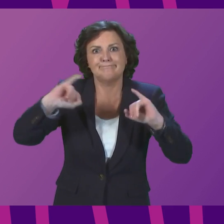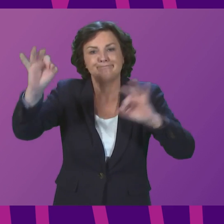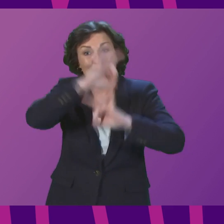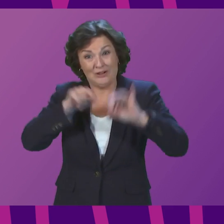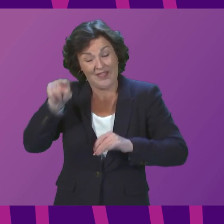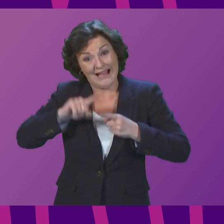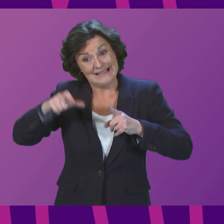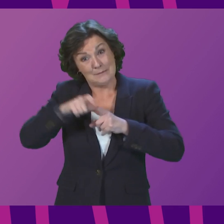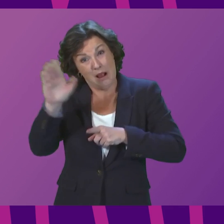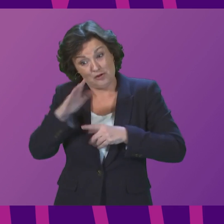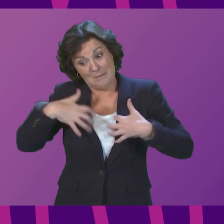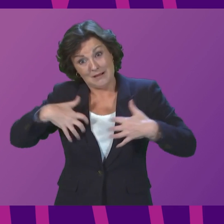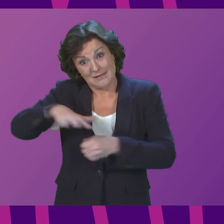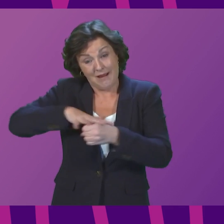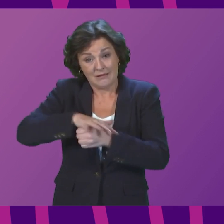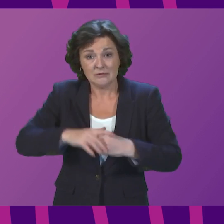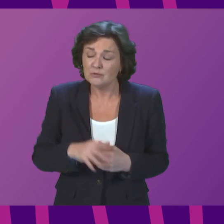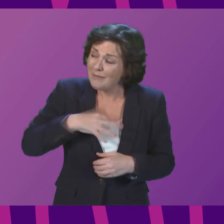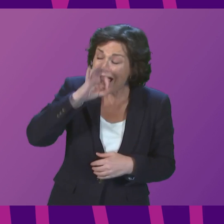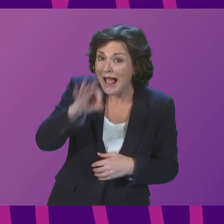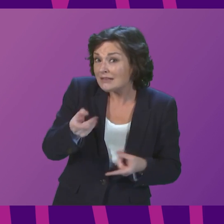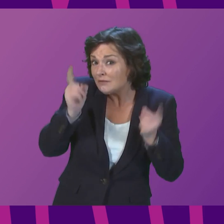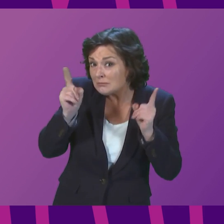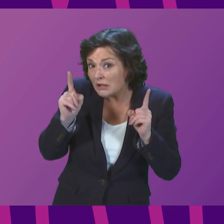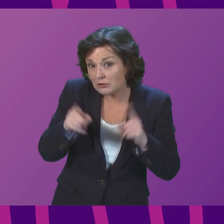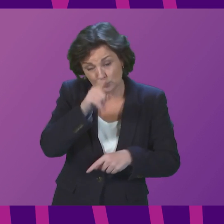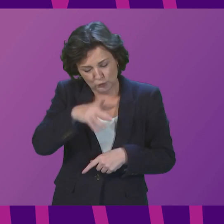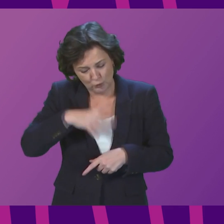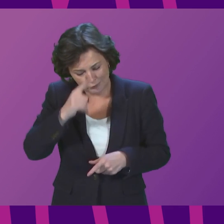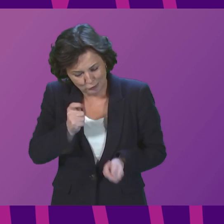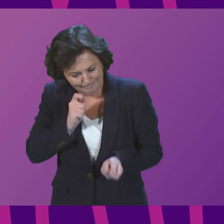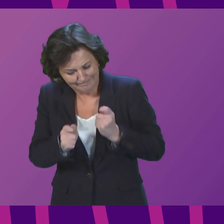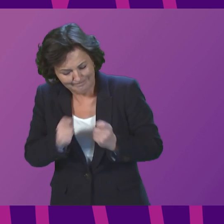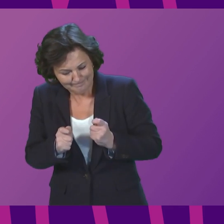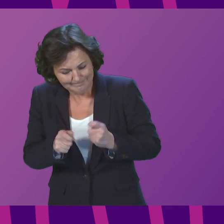areas while it considers whether to adapt air pollution limits to better reflect the WHO’s expert advice?